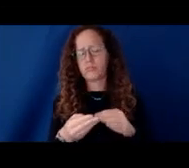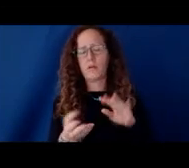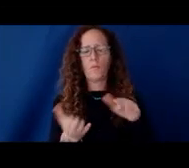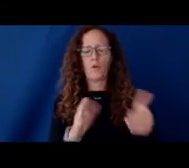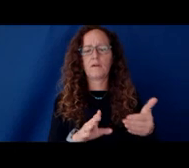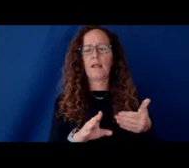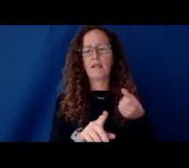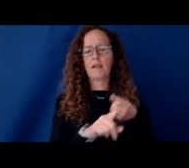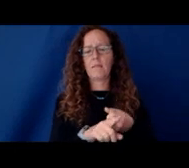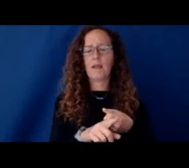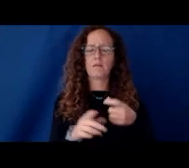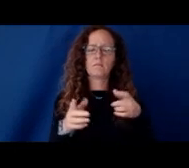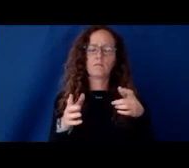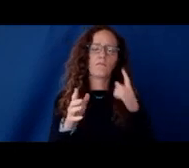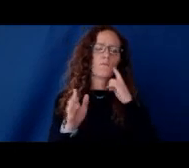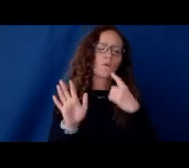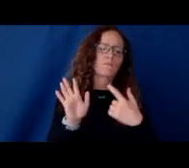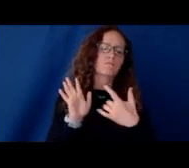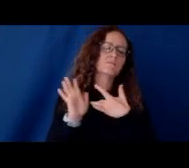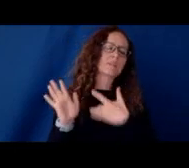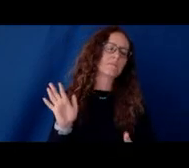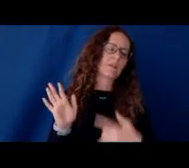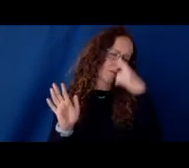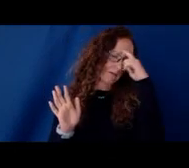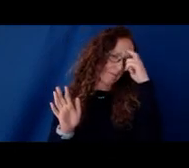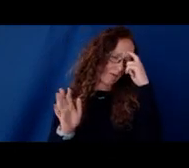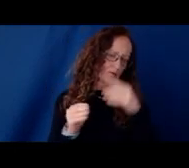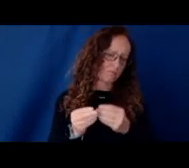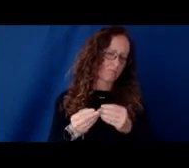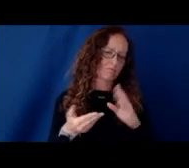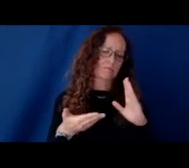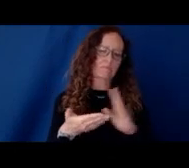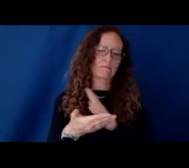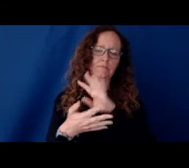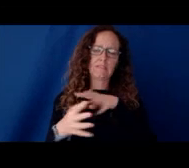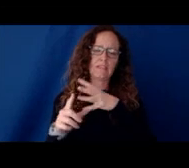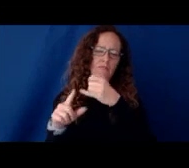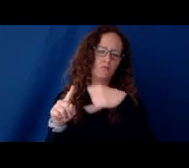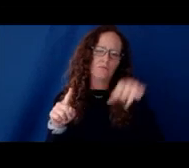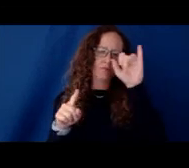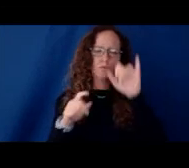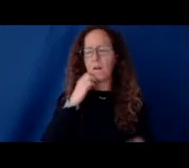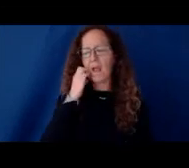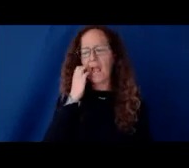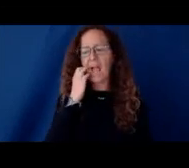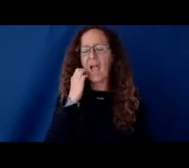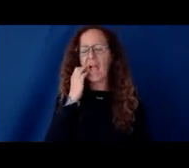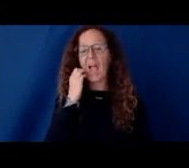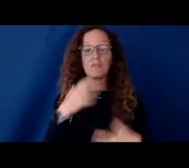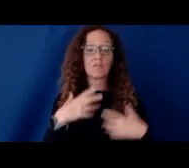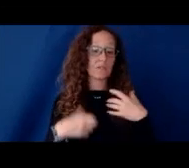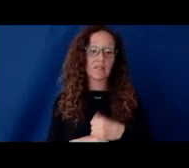distribution. In summary the county level, county specific heat mortality relationships,